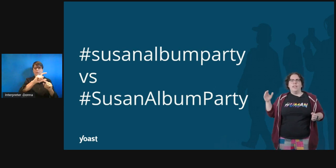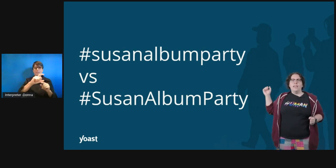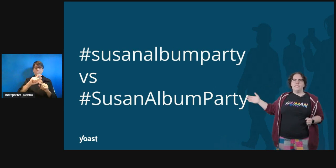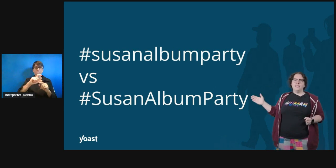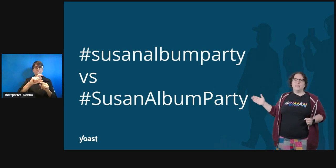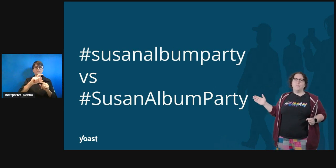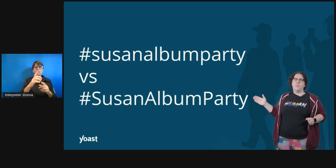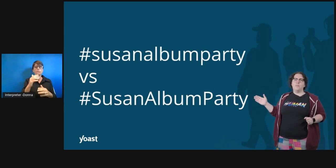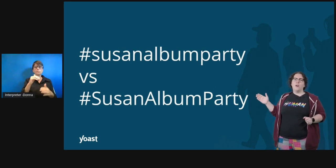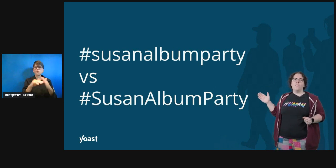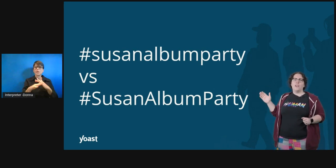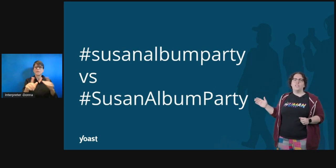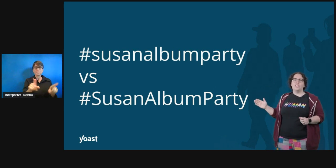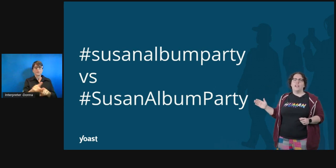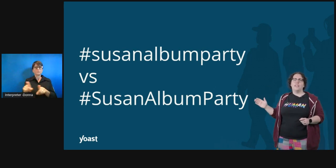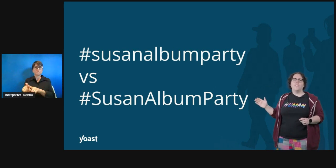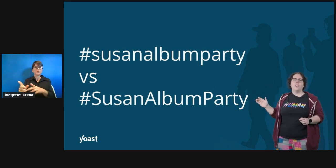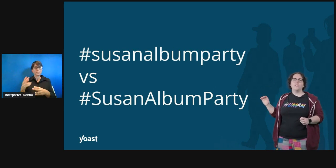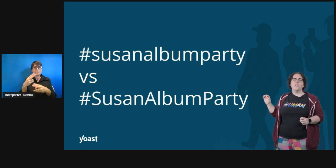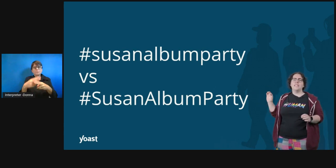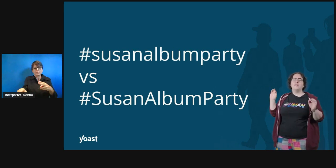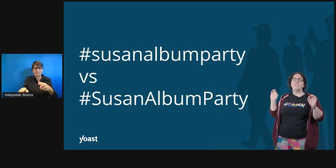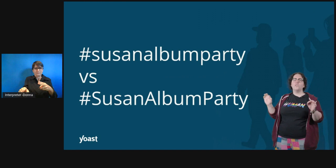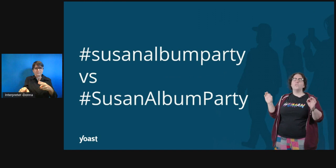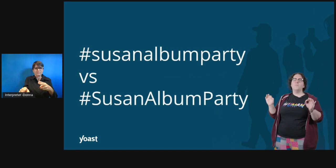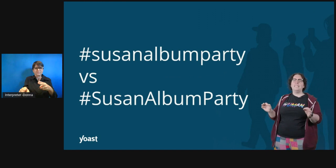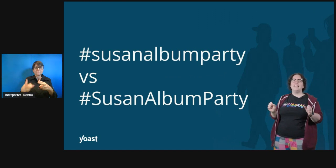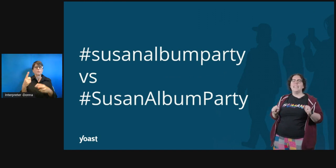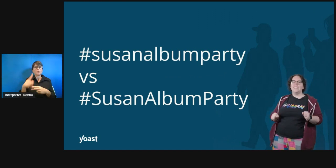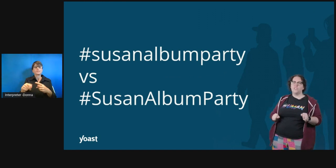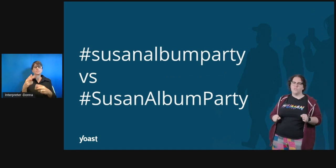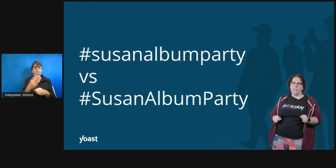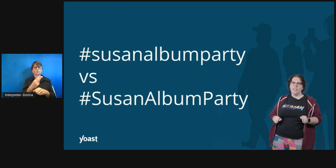Here's an example of a hashtag that has gone down in social media history.